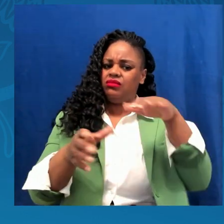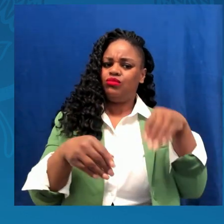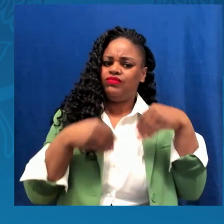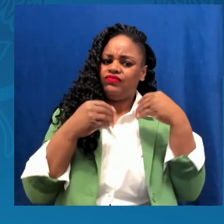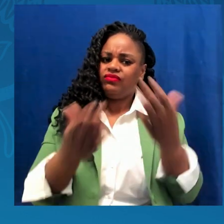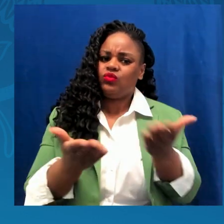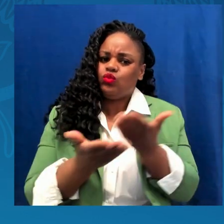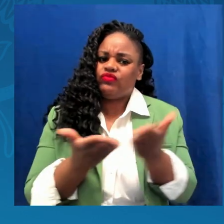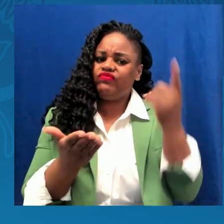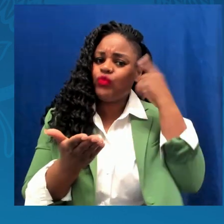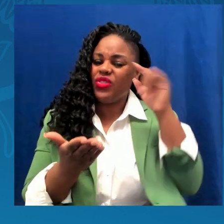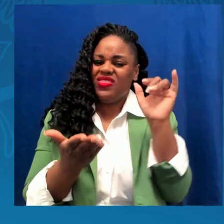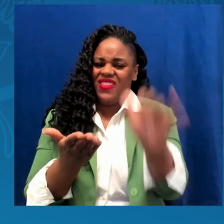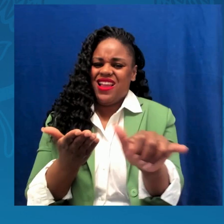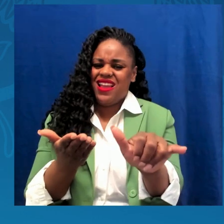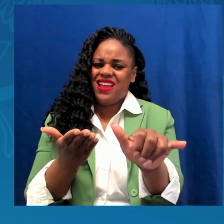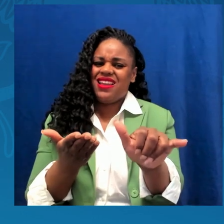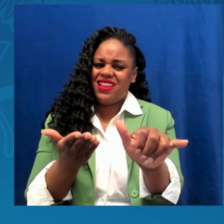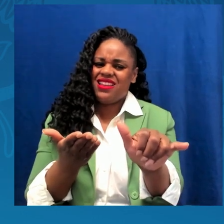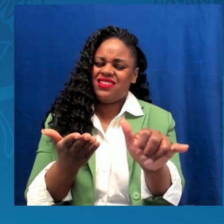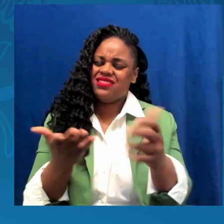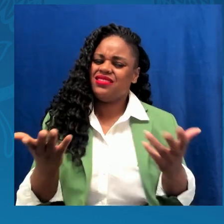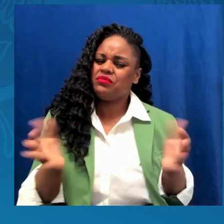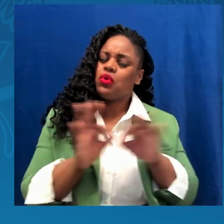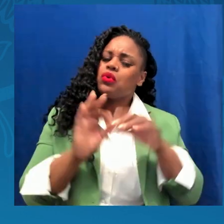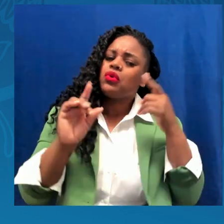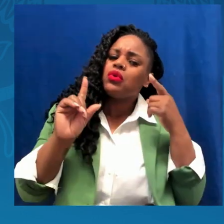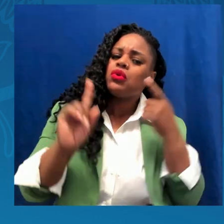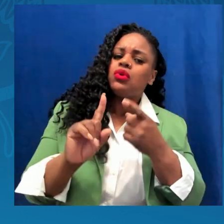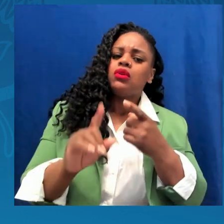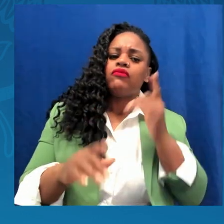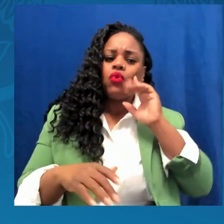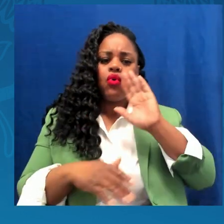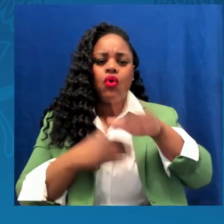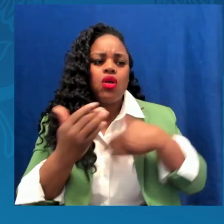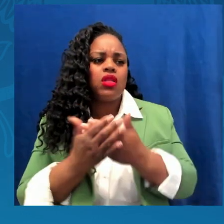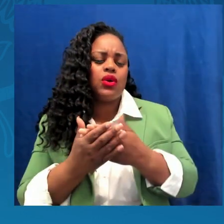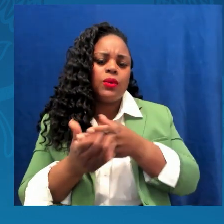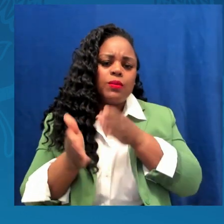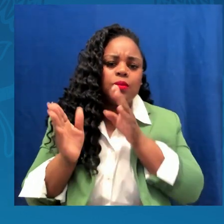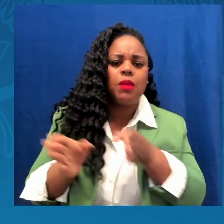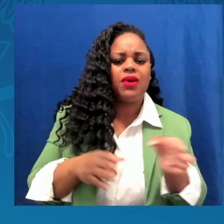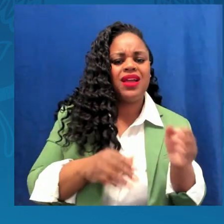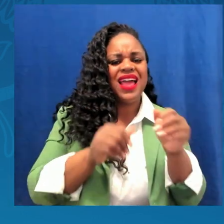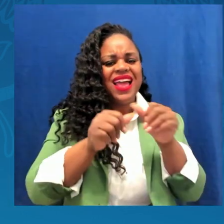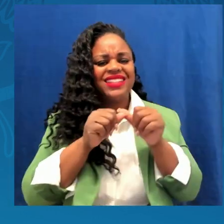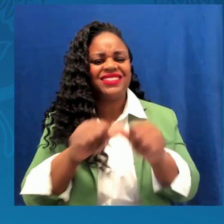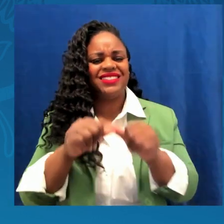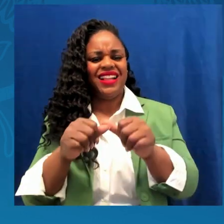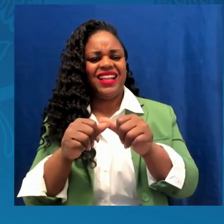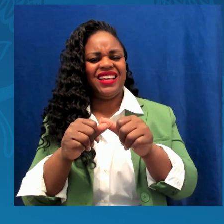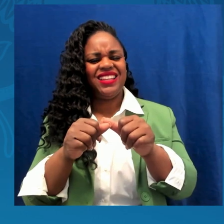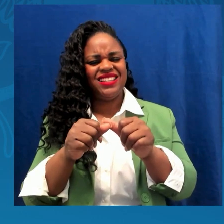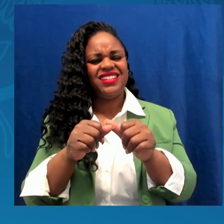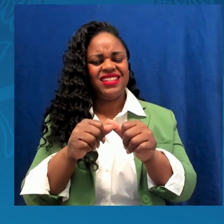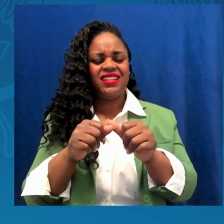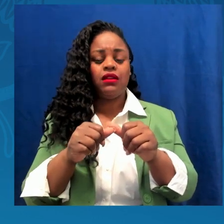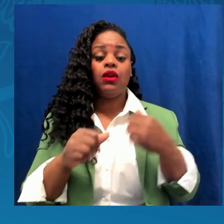we strive for preparedness and long term sustainability that gravitates us towards the way from a reactionary,